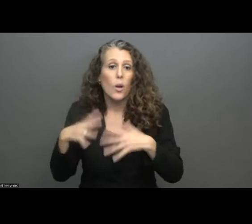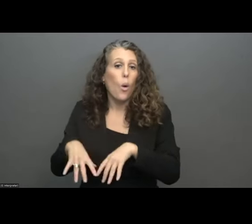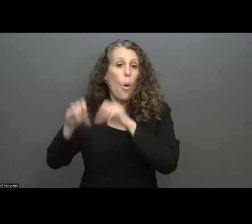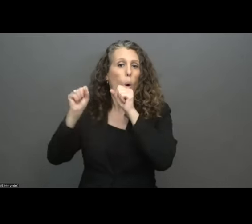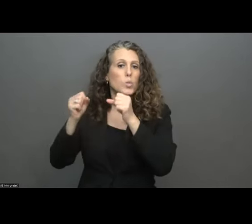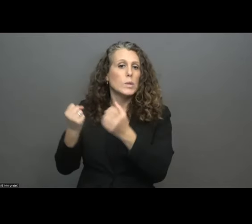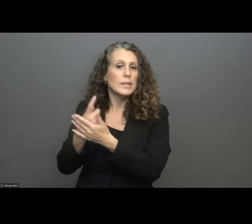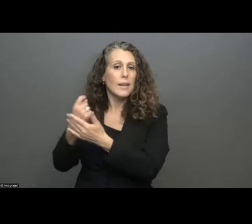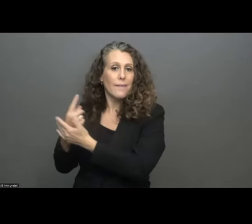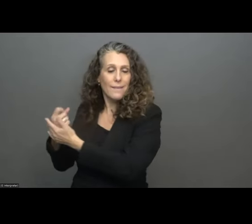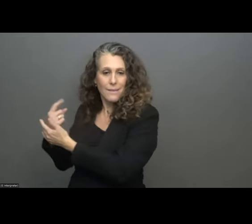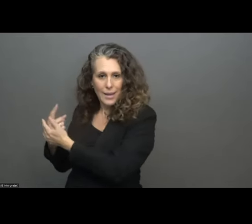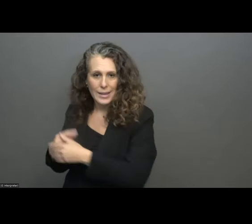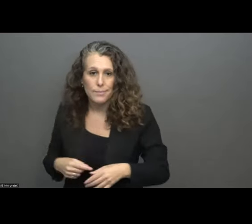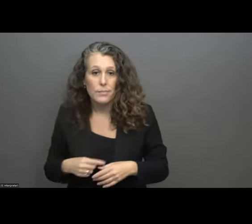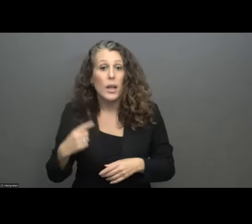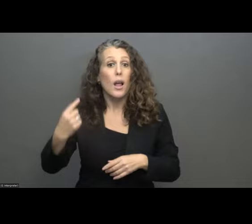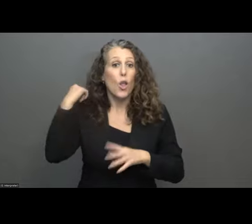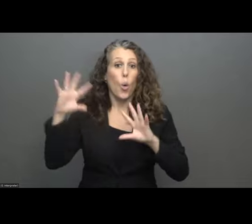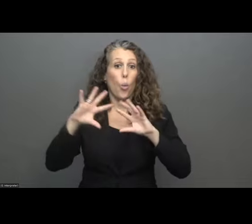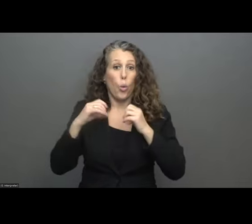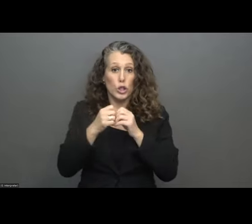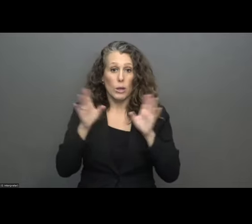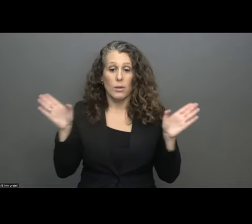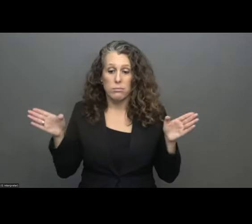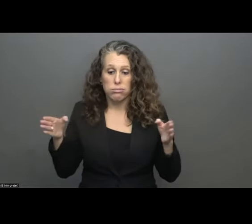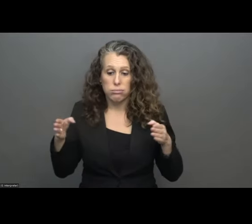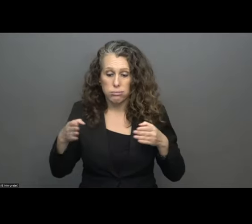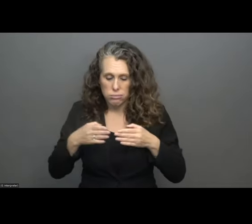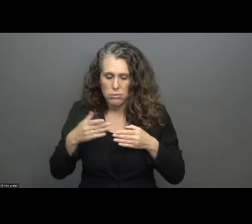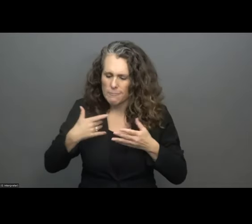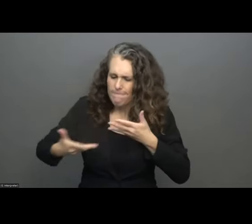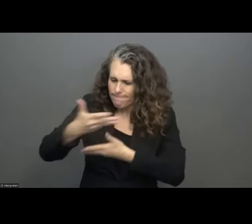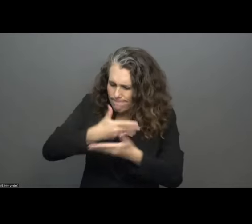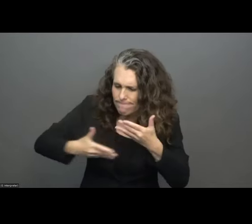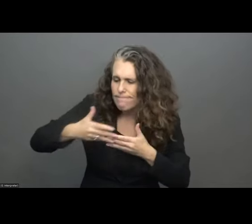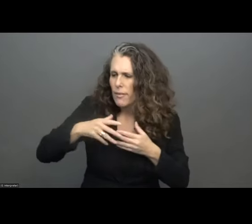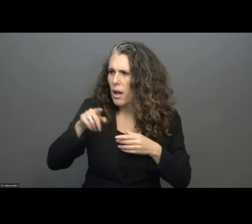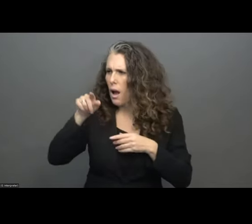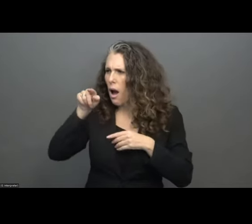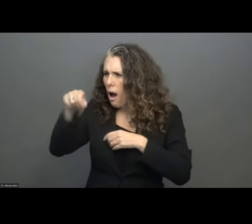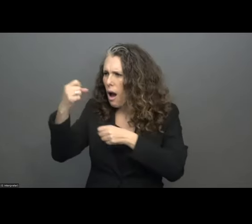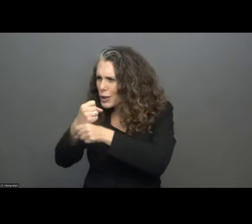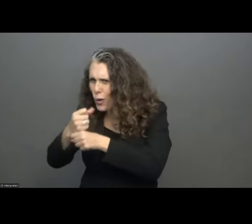party or chaotic Adina trees there isn't as you know focus on the gap.